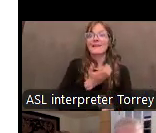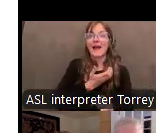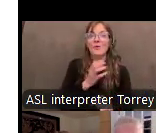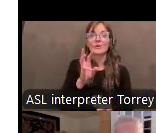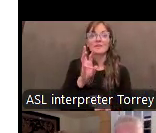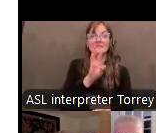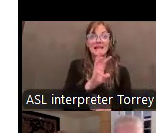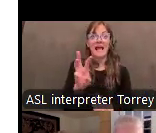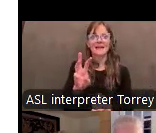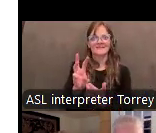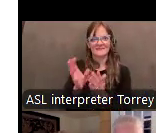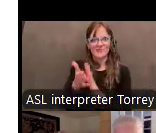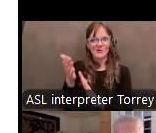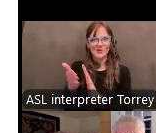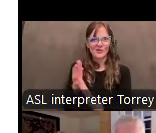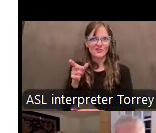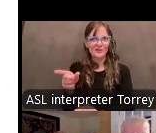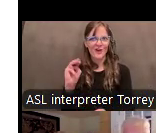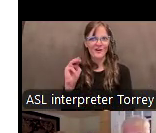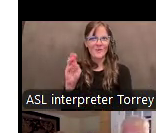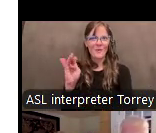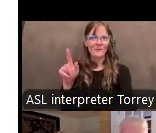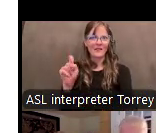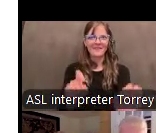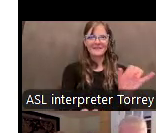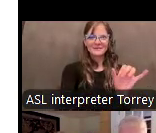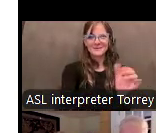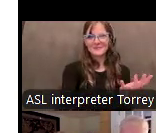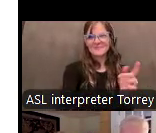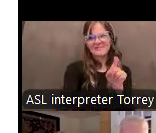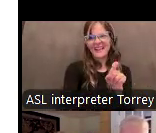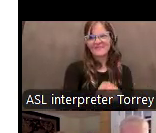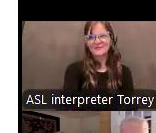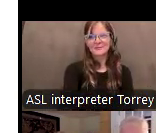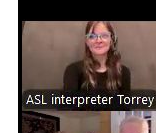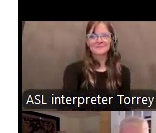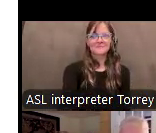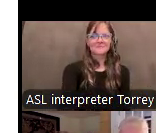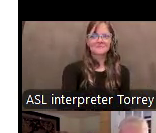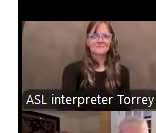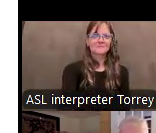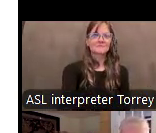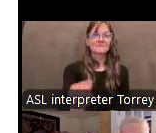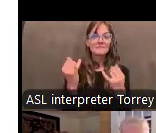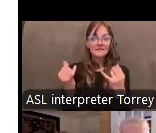because we can't possibly put all the messaging about WisCaregiver CDCP into one single television commercial